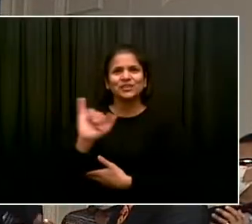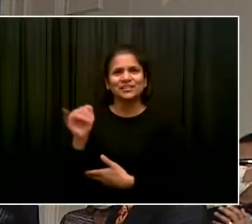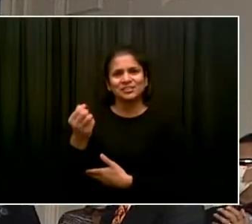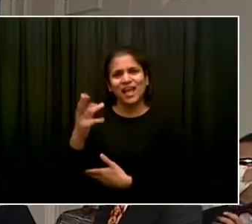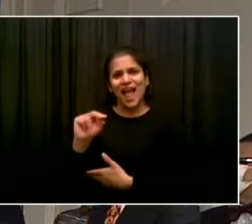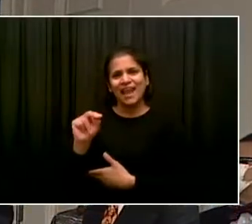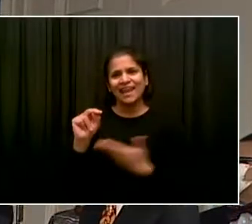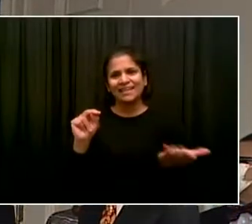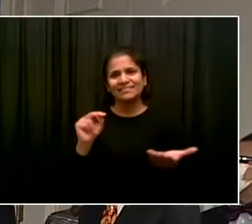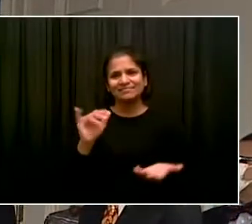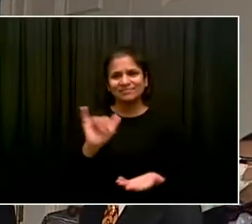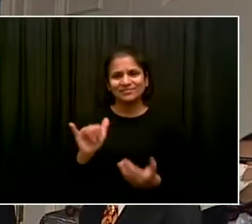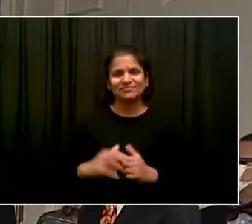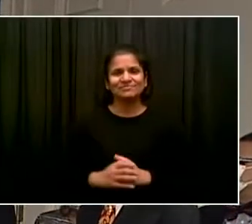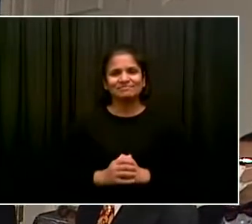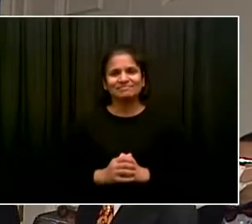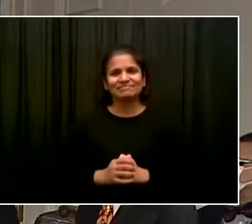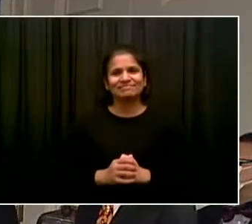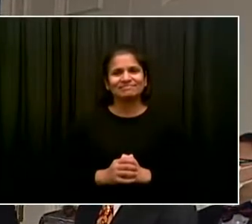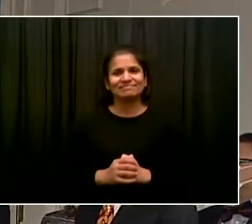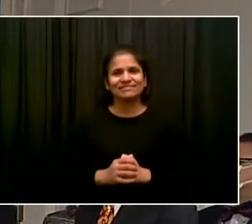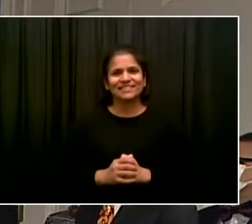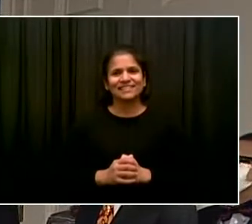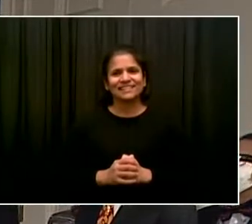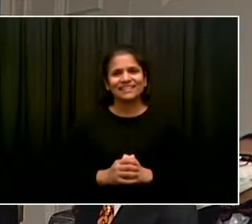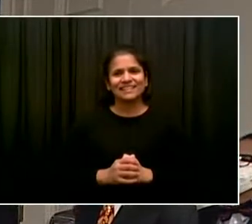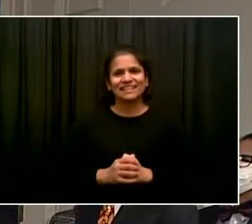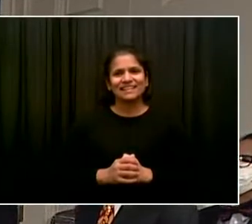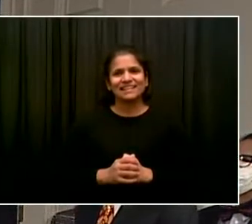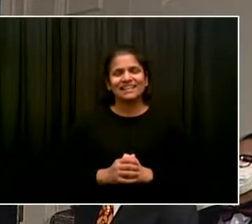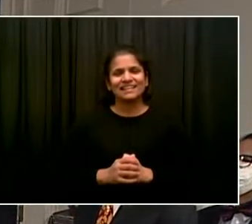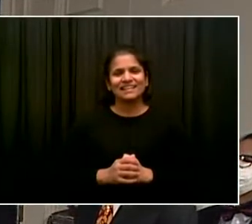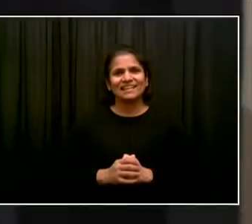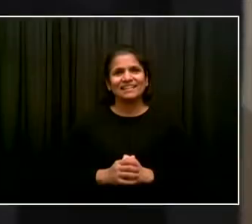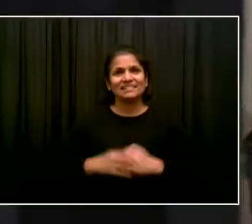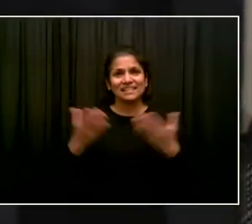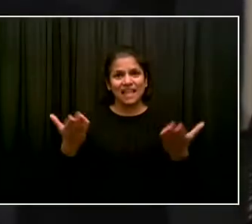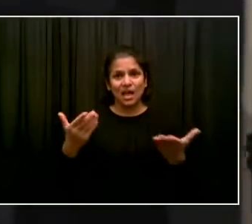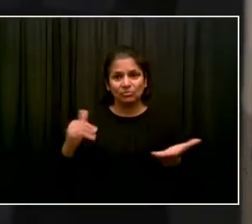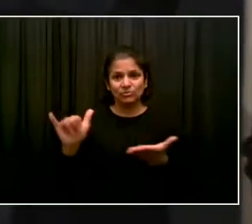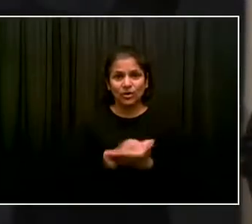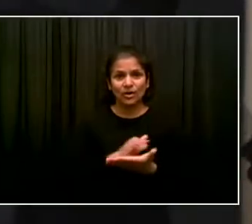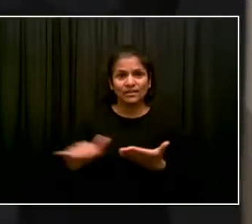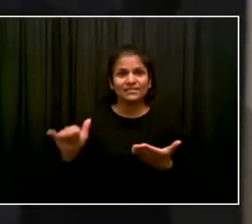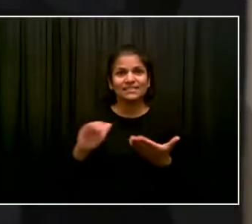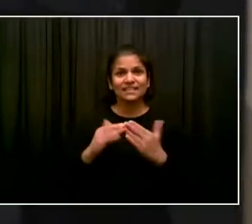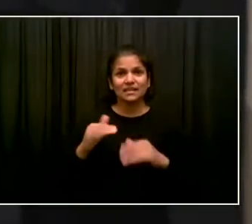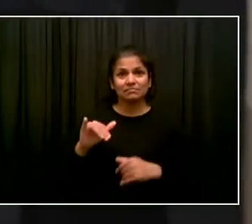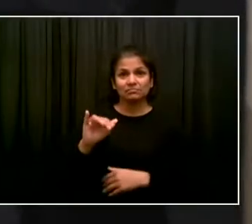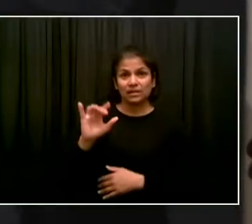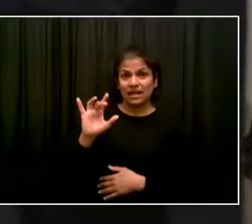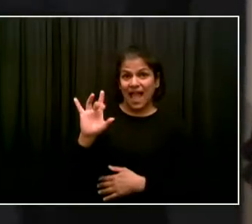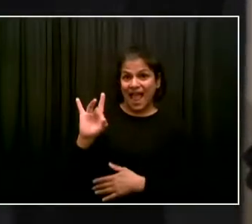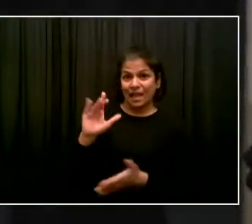DAUGHTER JAN, LET ME SAY THANK YOU.